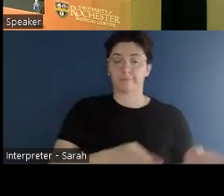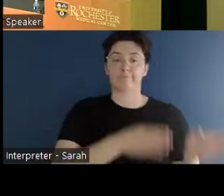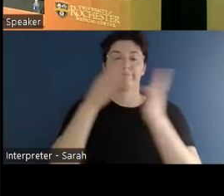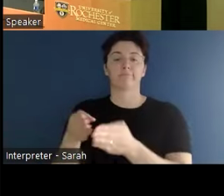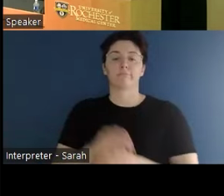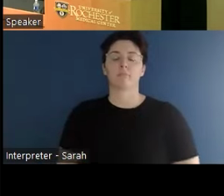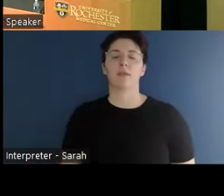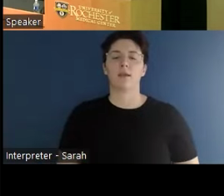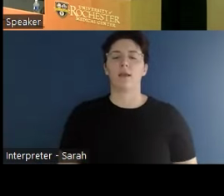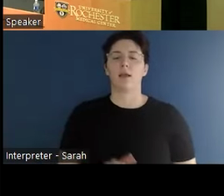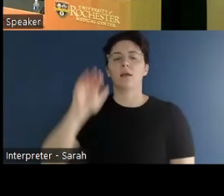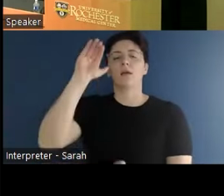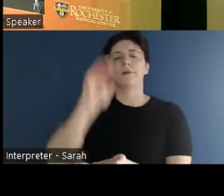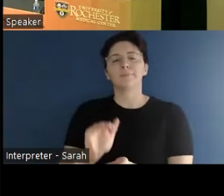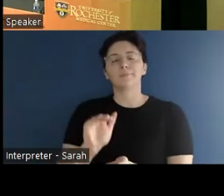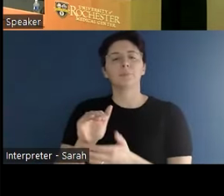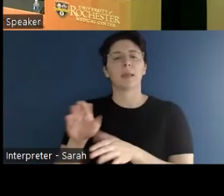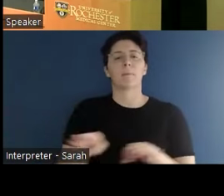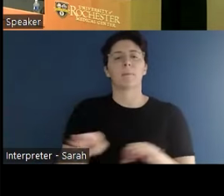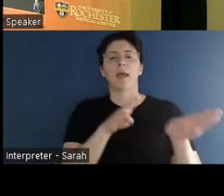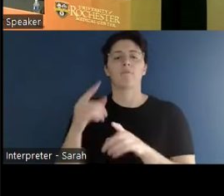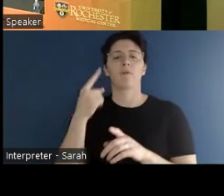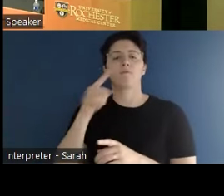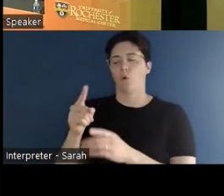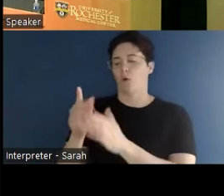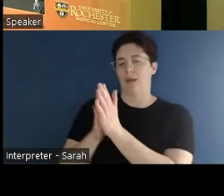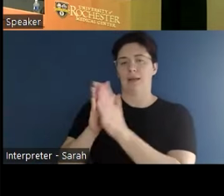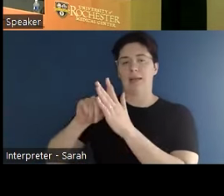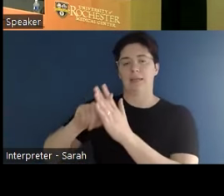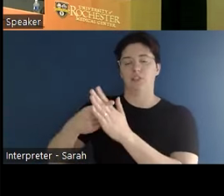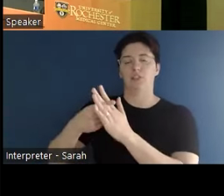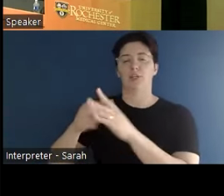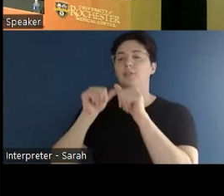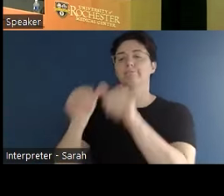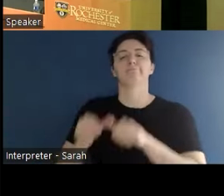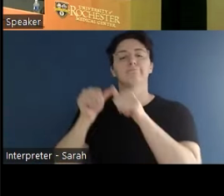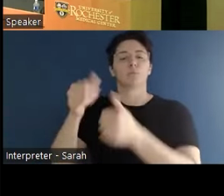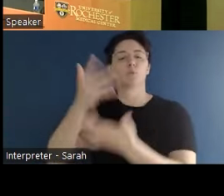the behaviors that lead to the initiation and maintenance of social relationships